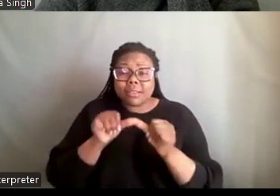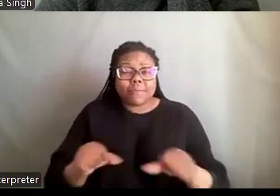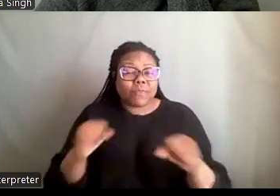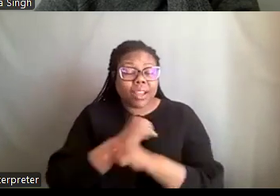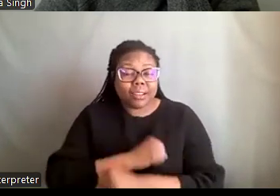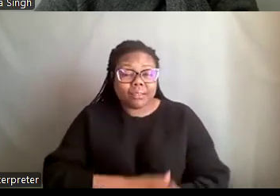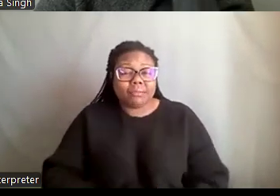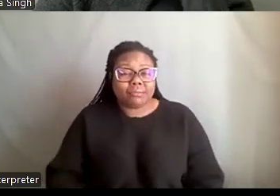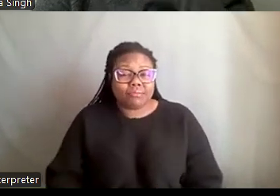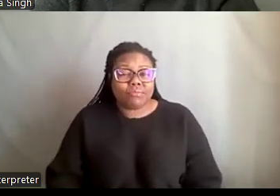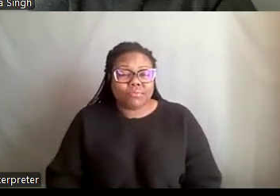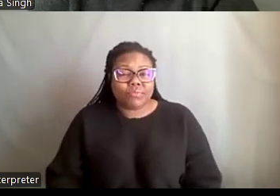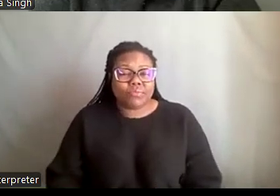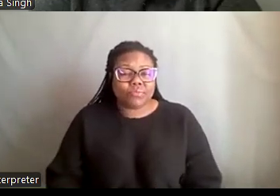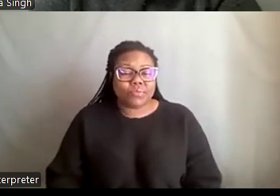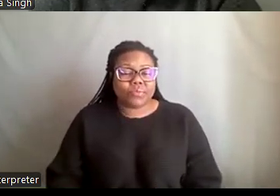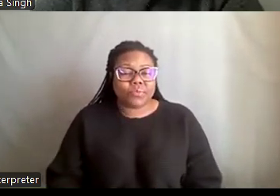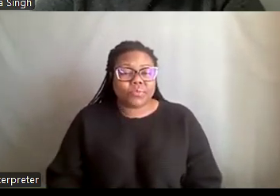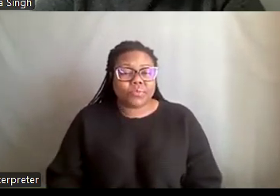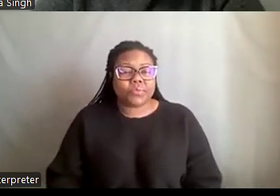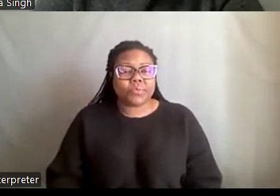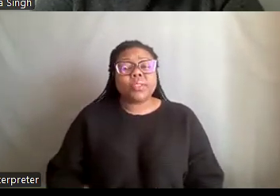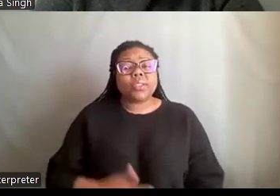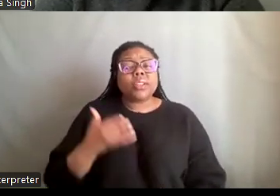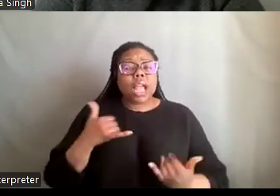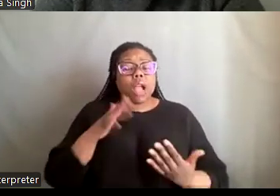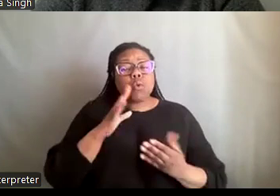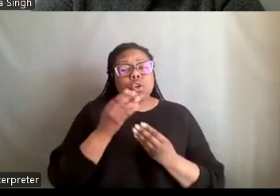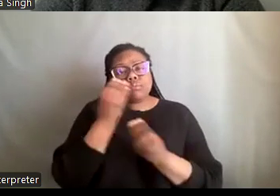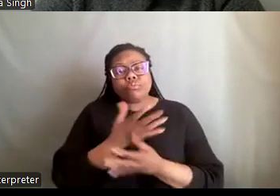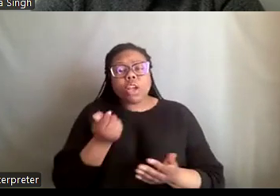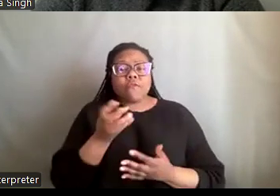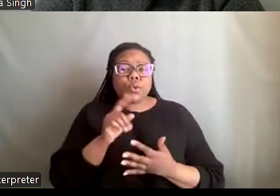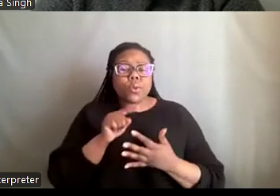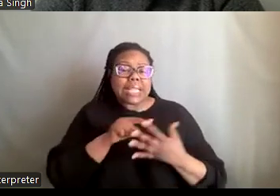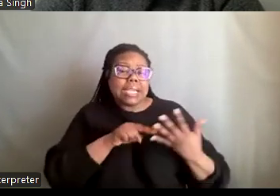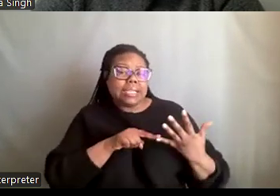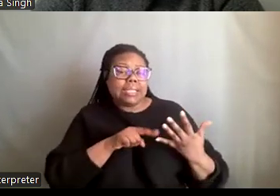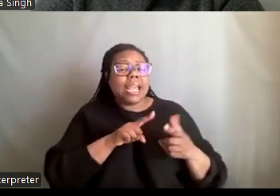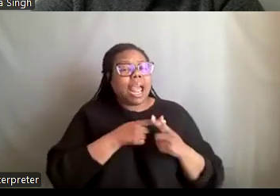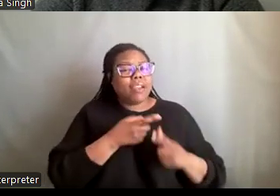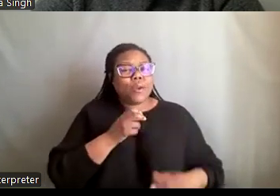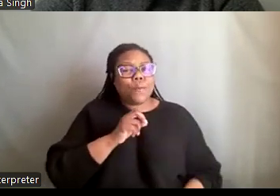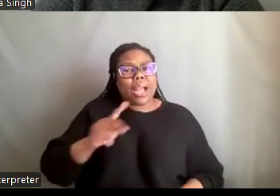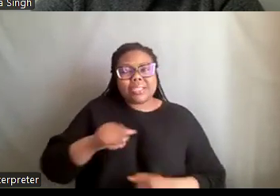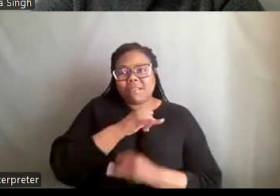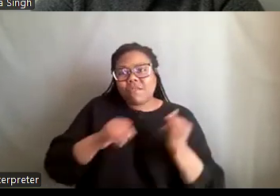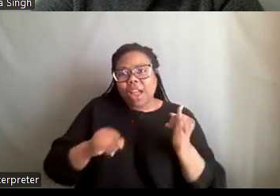ourselves in all of these ways and let's keep fighting. I want to share a couple things and then I'm going to